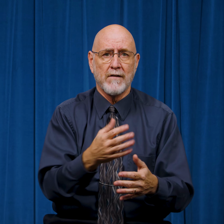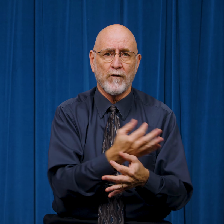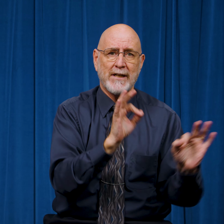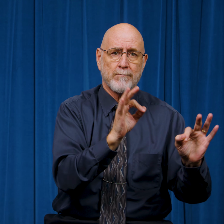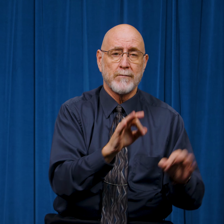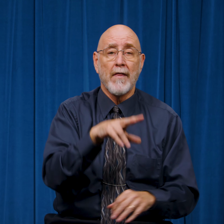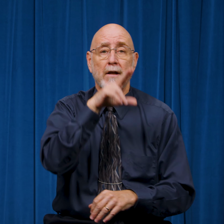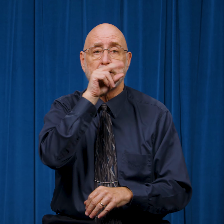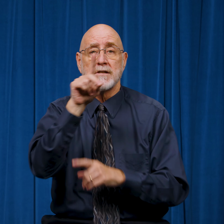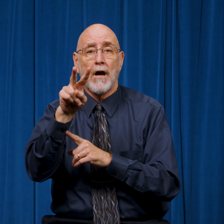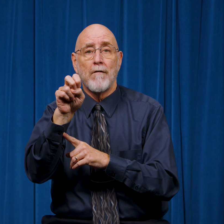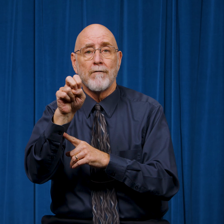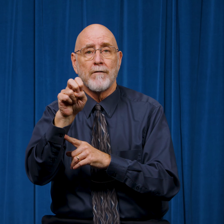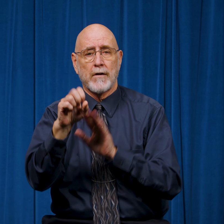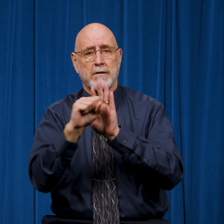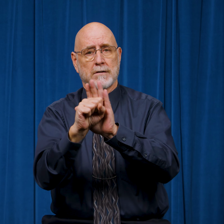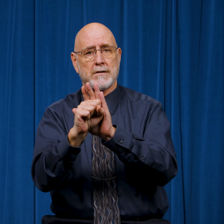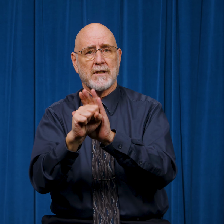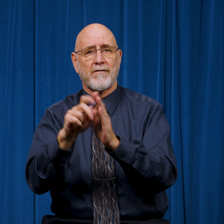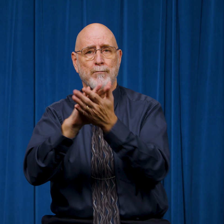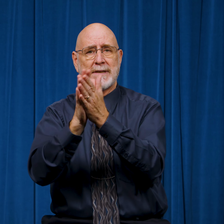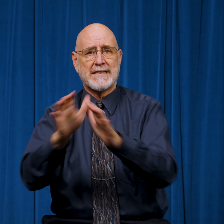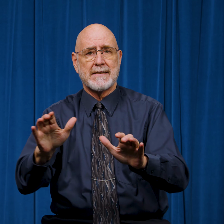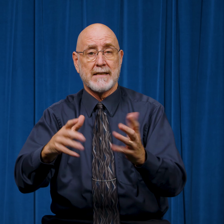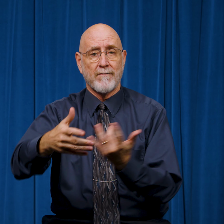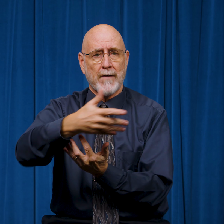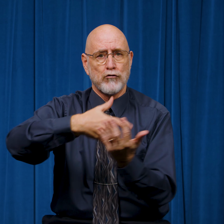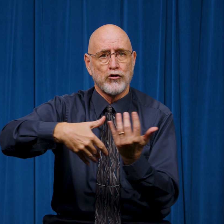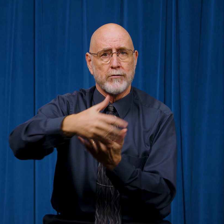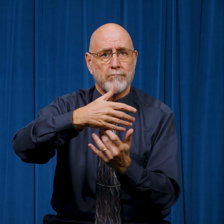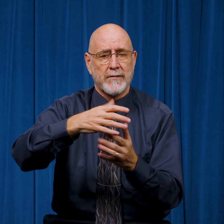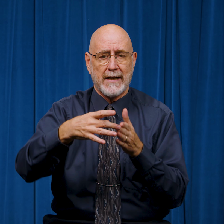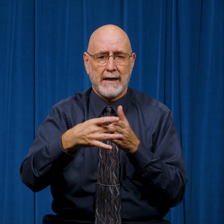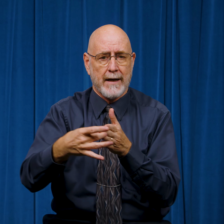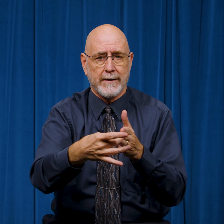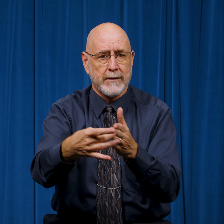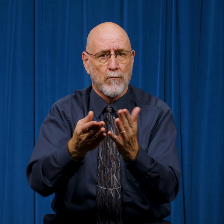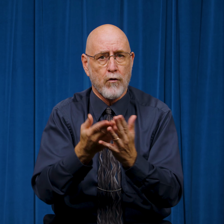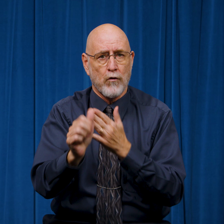the Harbinger of Peace and fellowship that guided them through the danger of the deep,